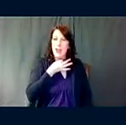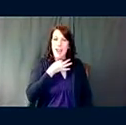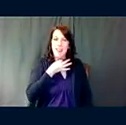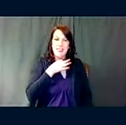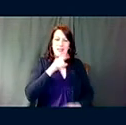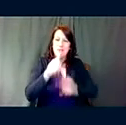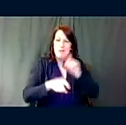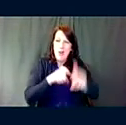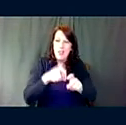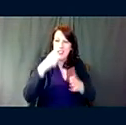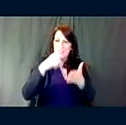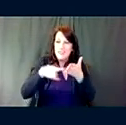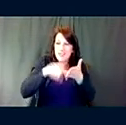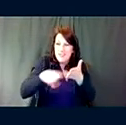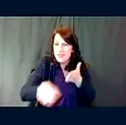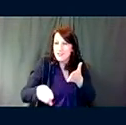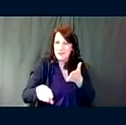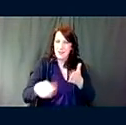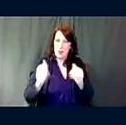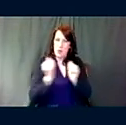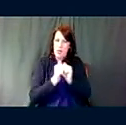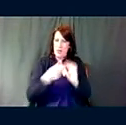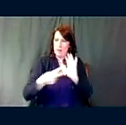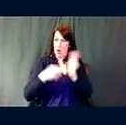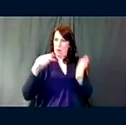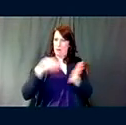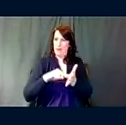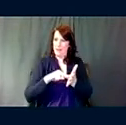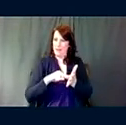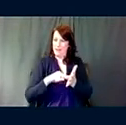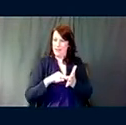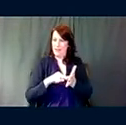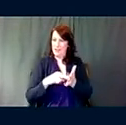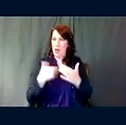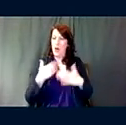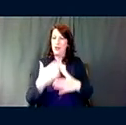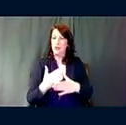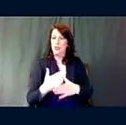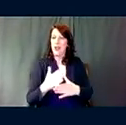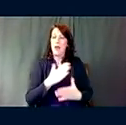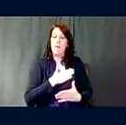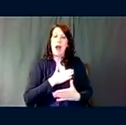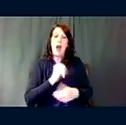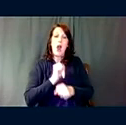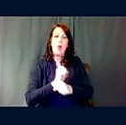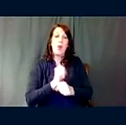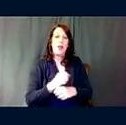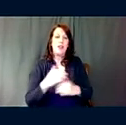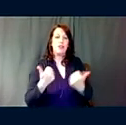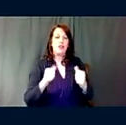TODAY I'D LIKE TO SHARE WITH YOU THE PURPOSE OF MUCH OF OUR WORK WHICH IS TRYING TO ACHIEVE